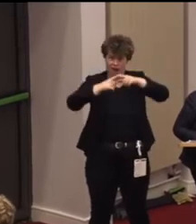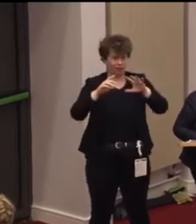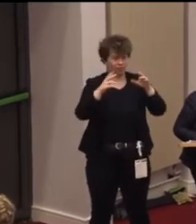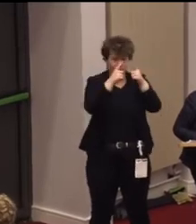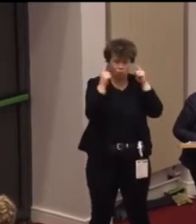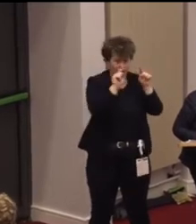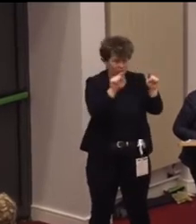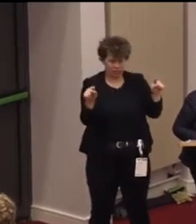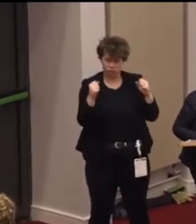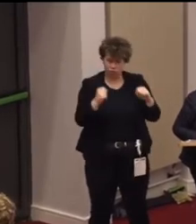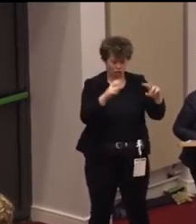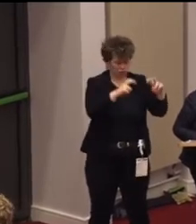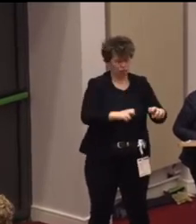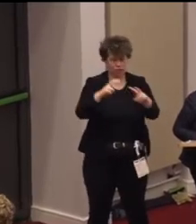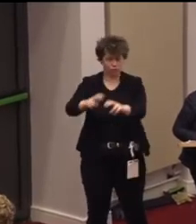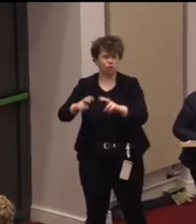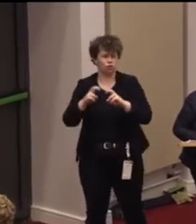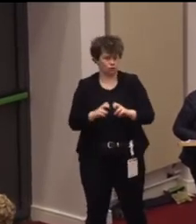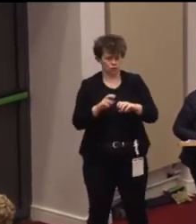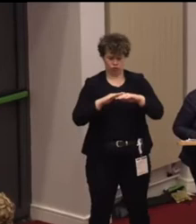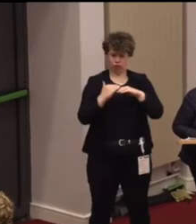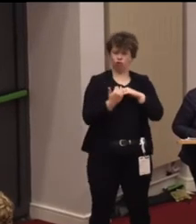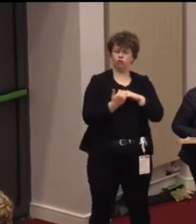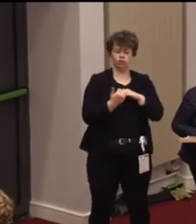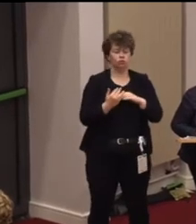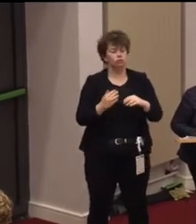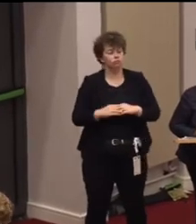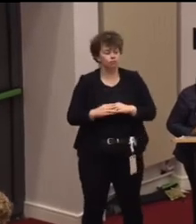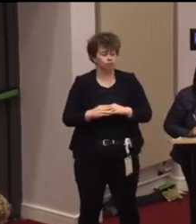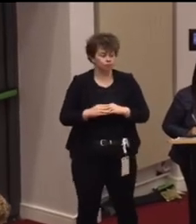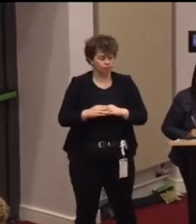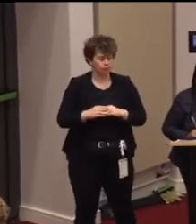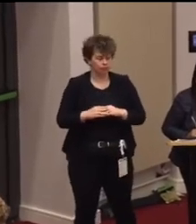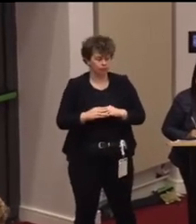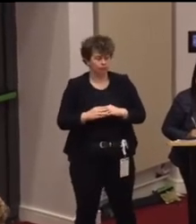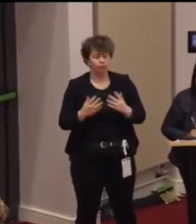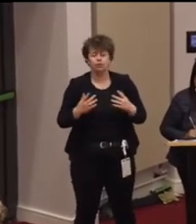been participating in different discussions at the global level conducting the (indiscernible)